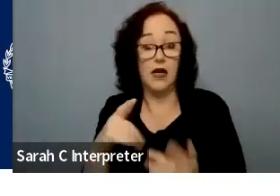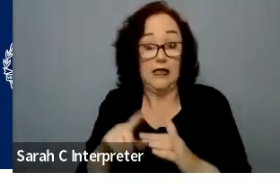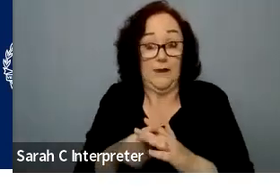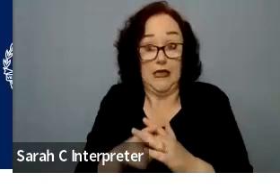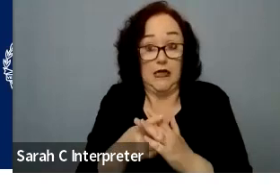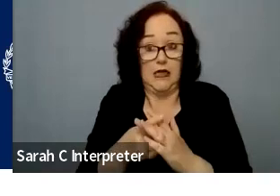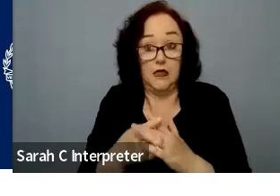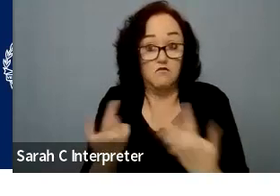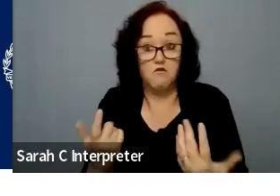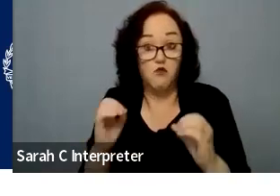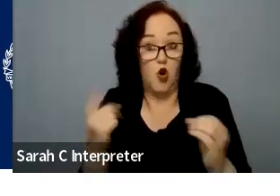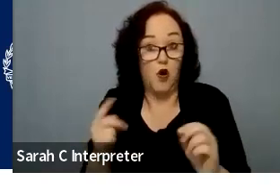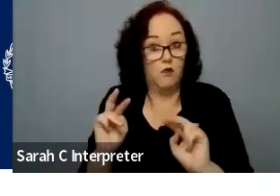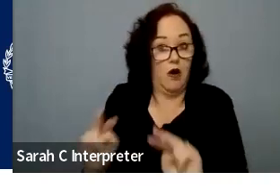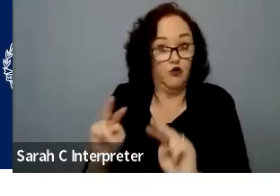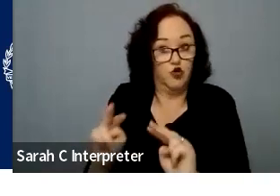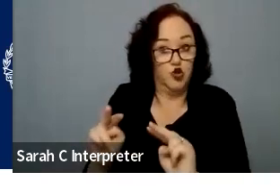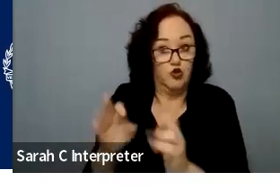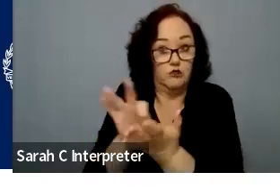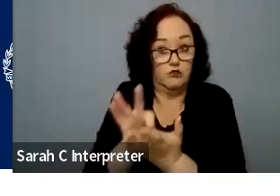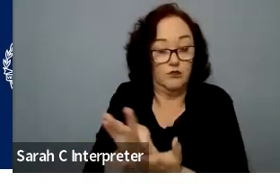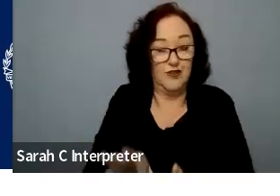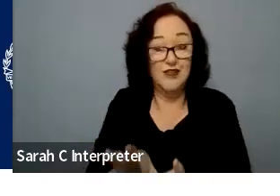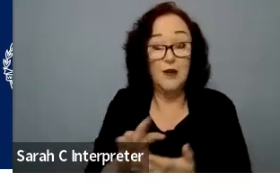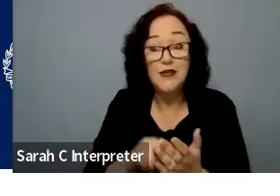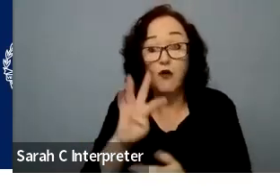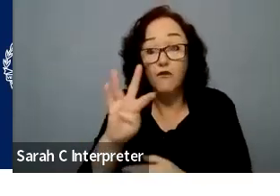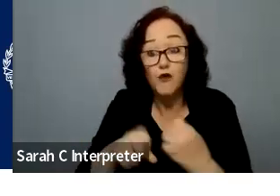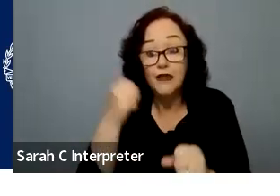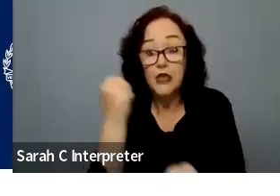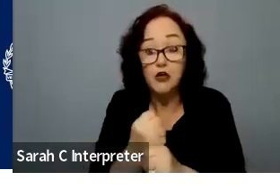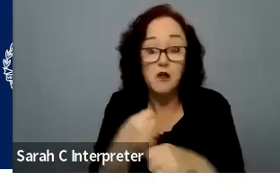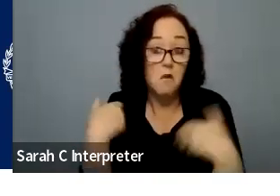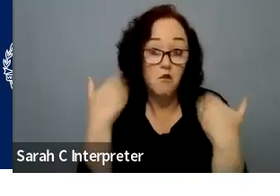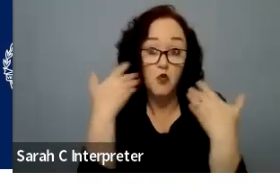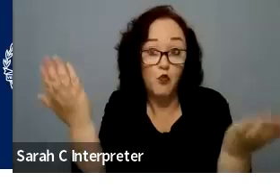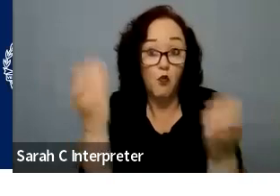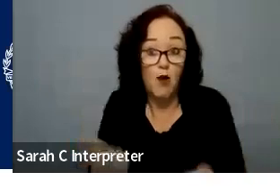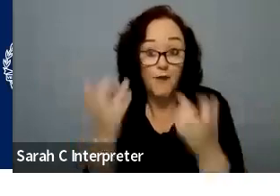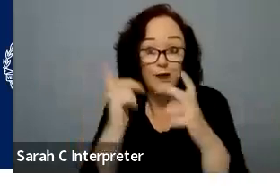that's that missed the first four years and I'll come back to that point in a little bit.